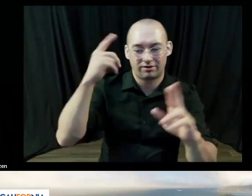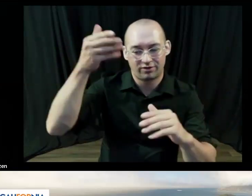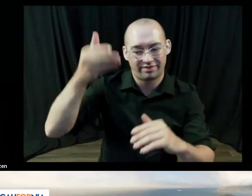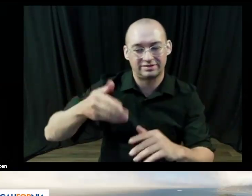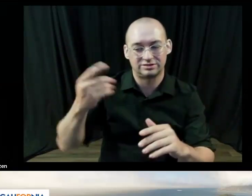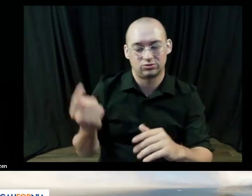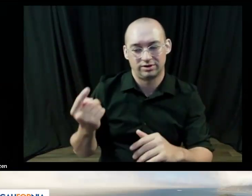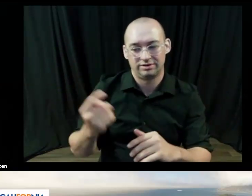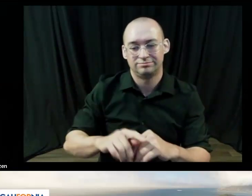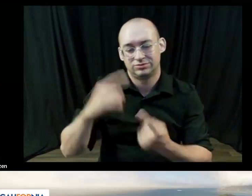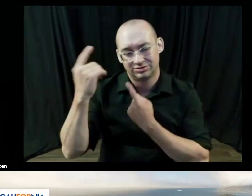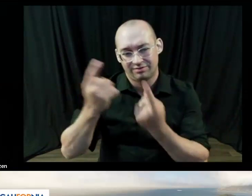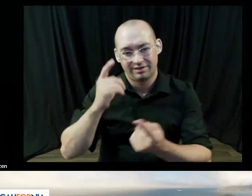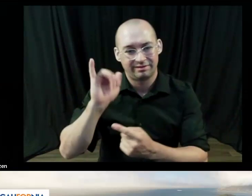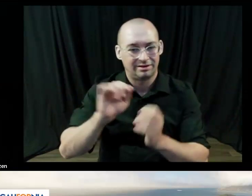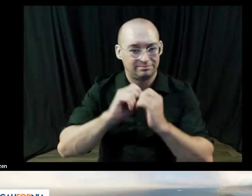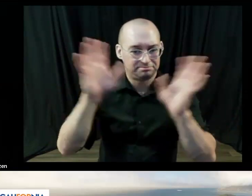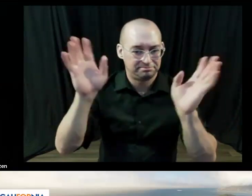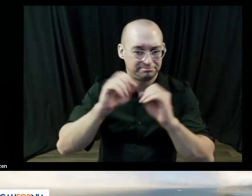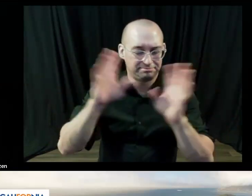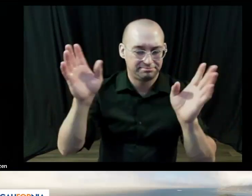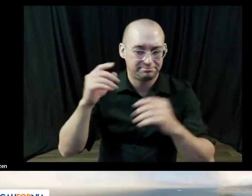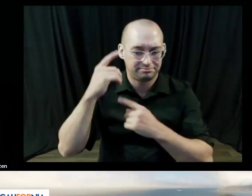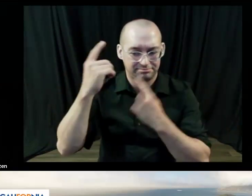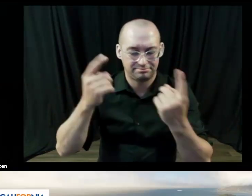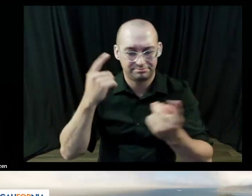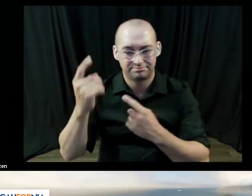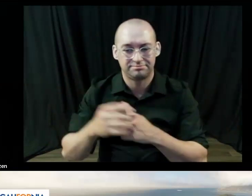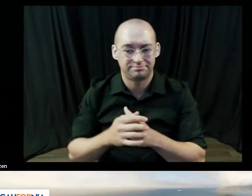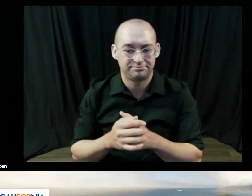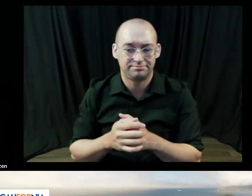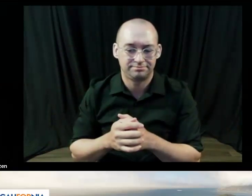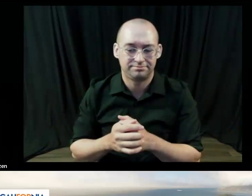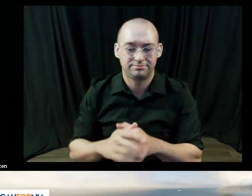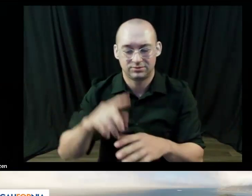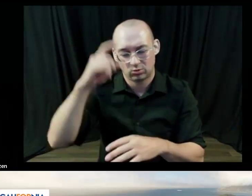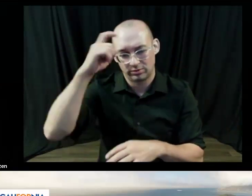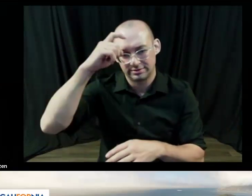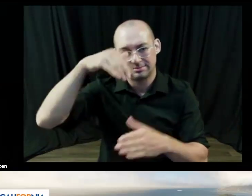a thought, if you guys have capacity to do that, because there's a lot of wisdom from those groups